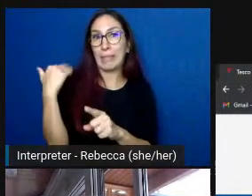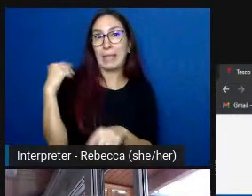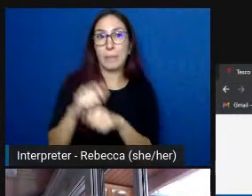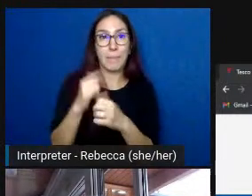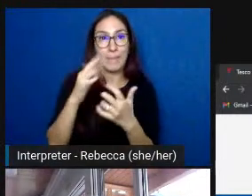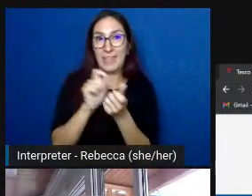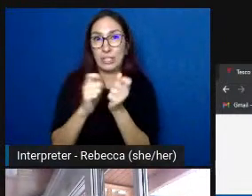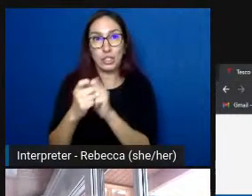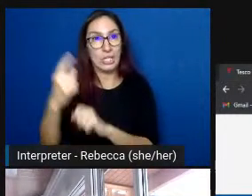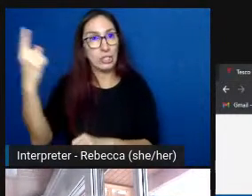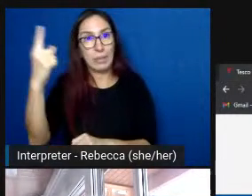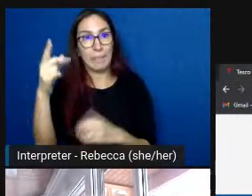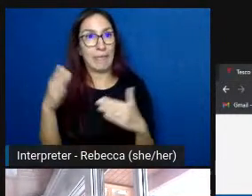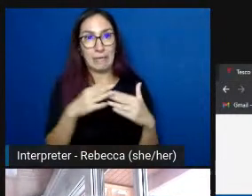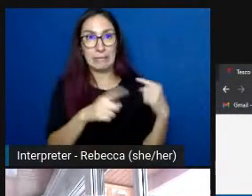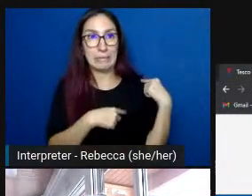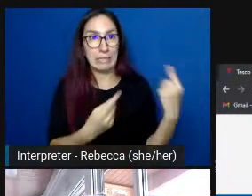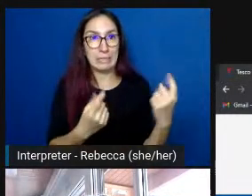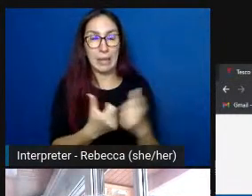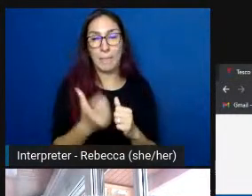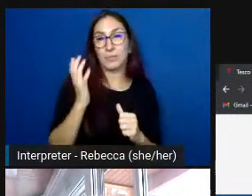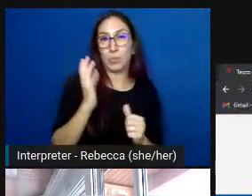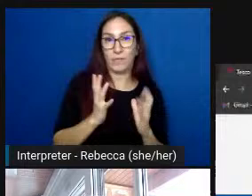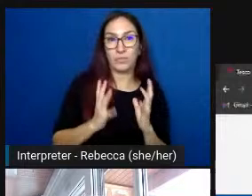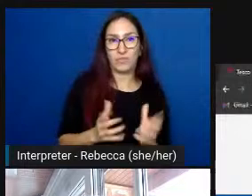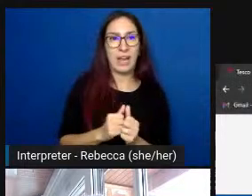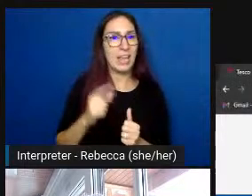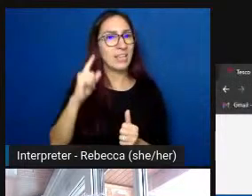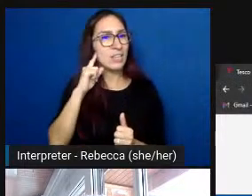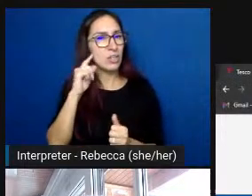Lazar Bulatovic: What was the trick? But it worked correctly.